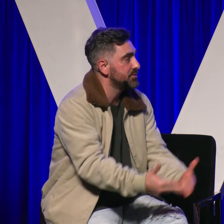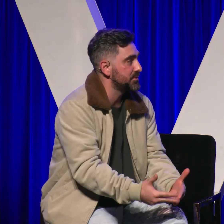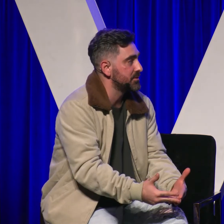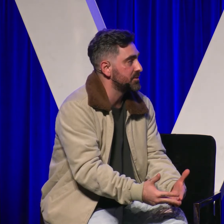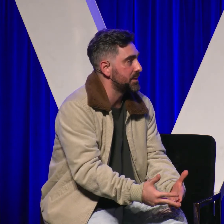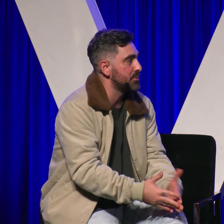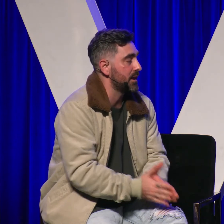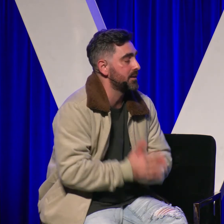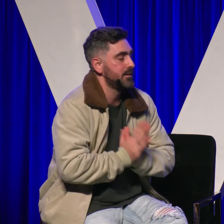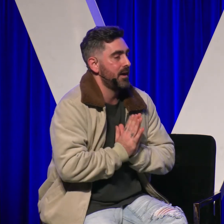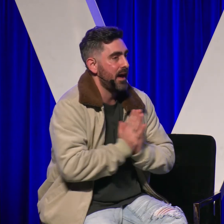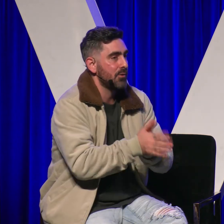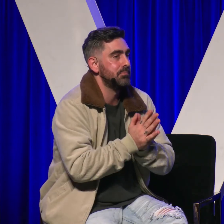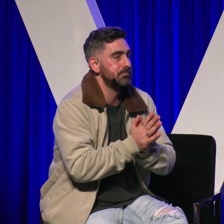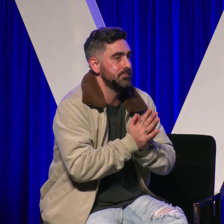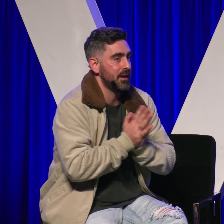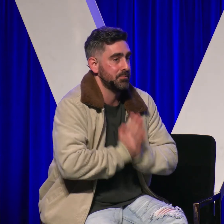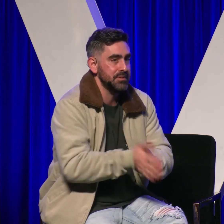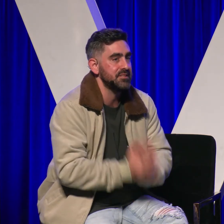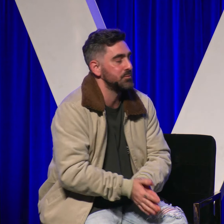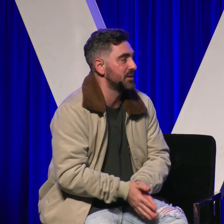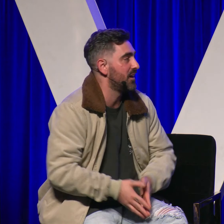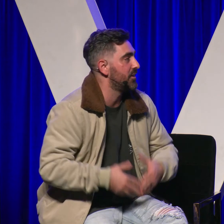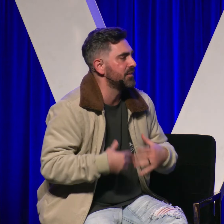to those people like how busy we are and like,